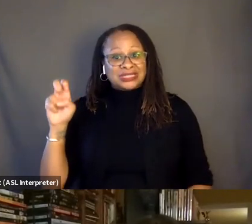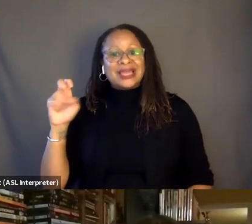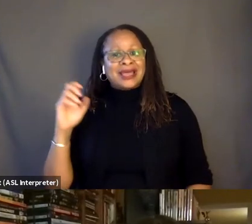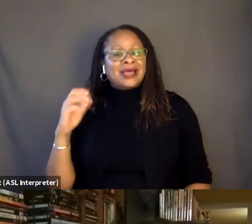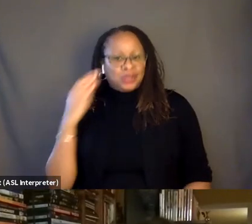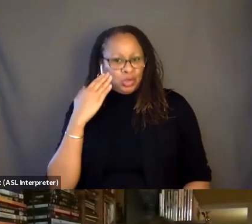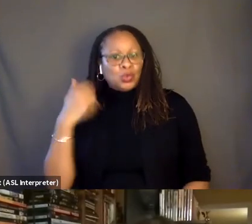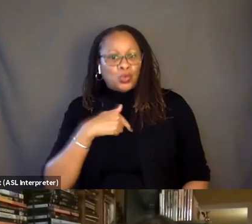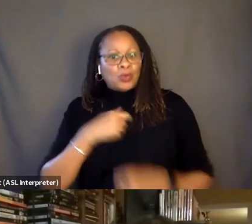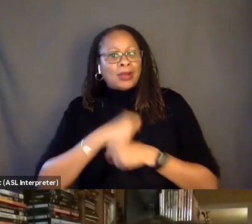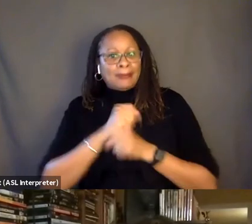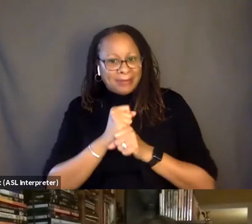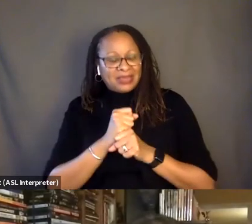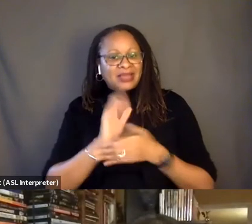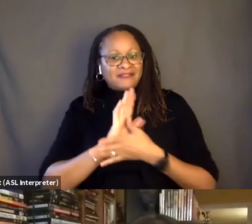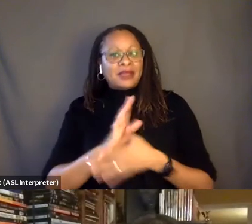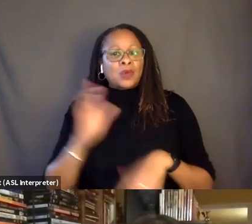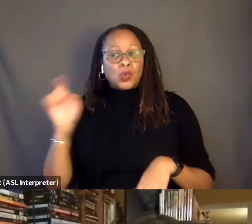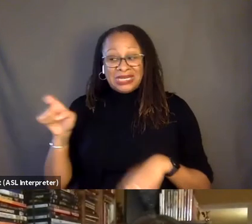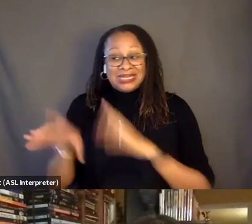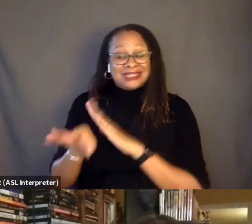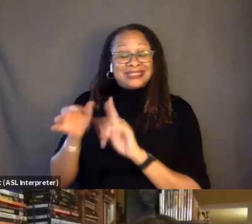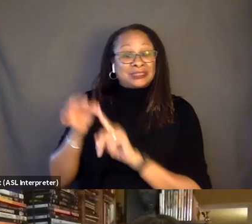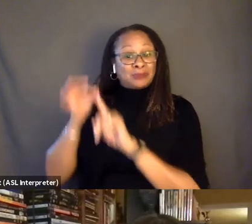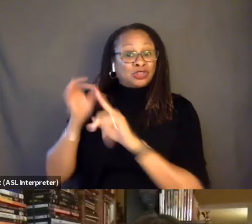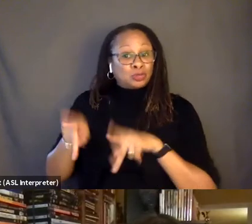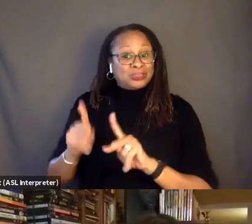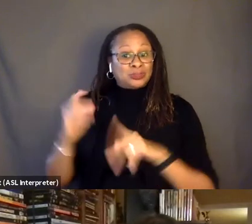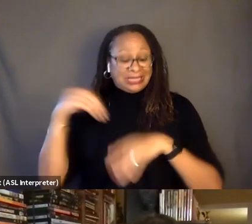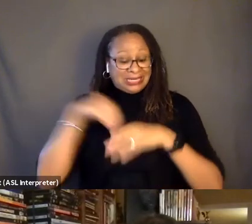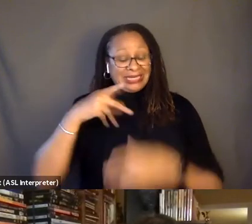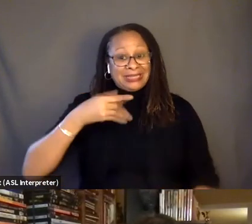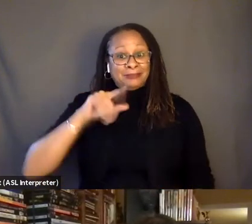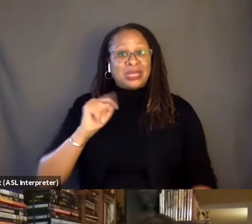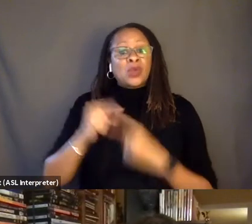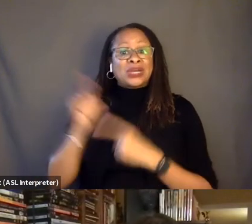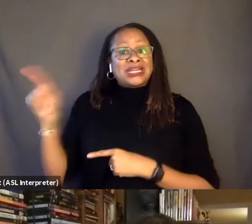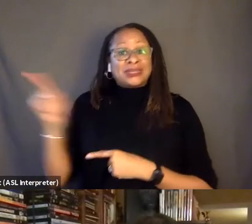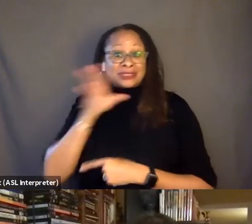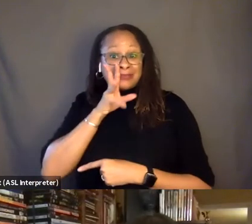to be in the pips when he was speaking, as opposed to like the the media stand in the back, right?